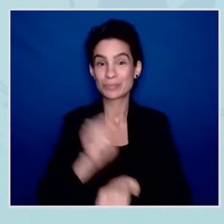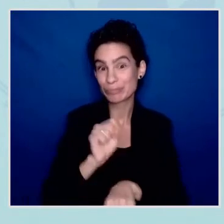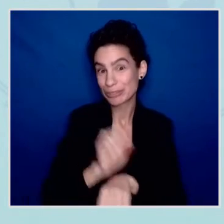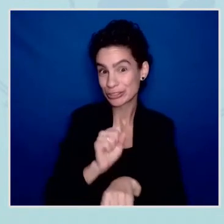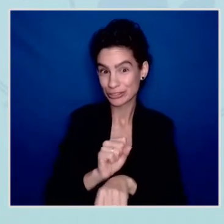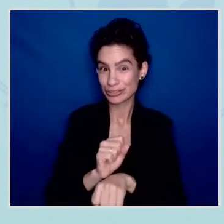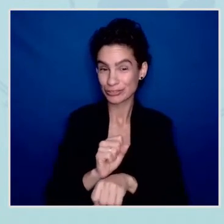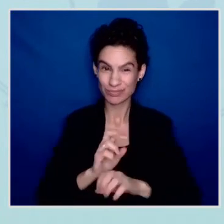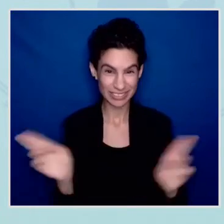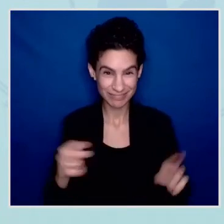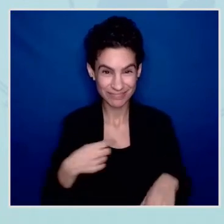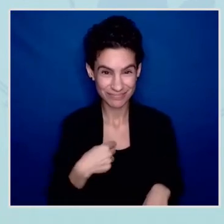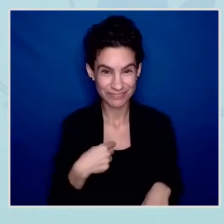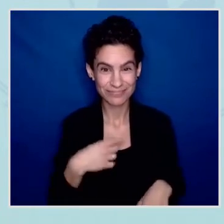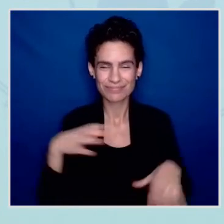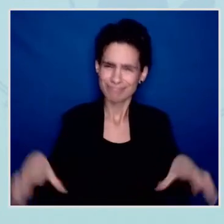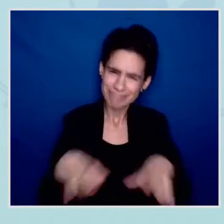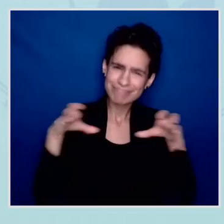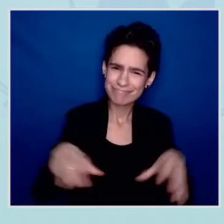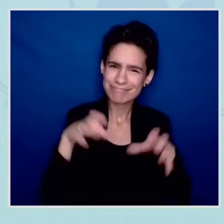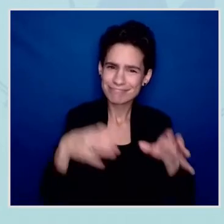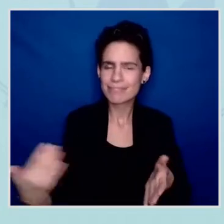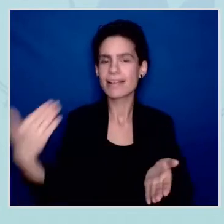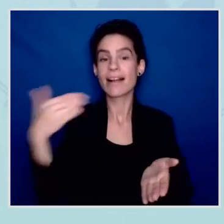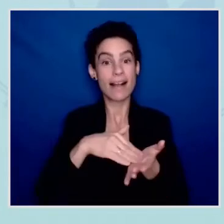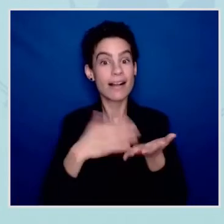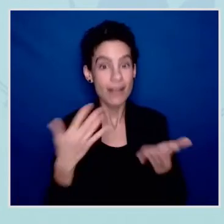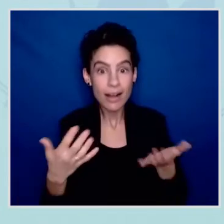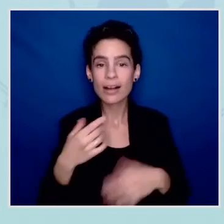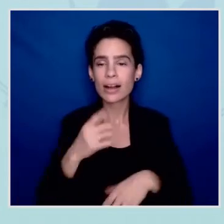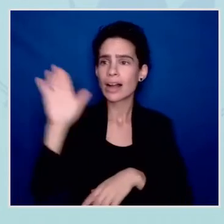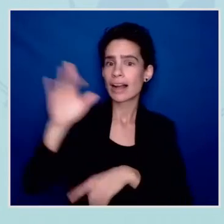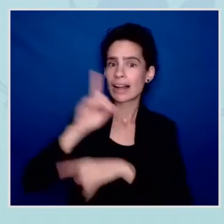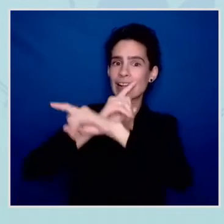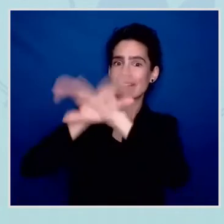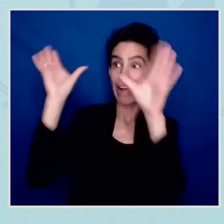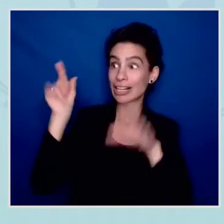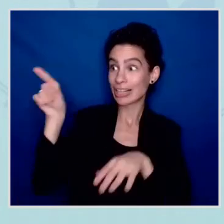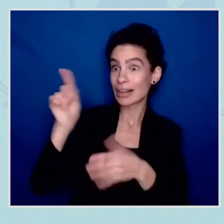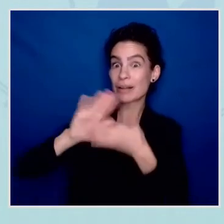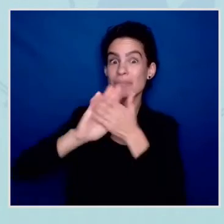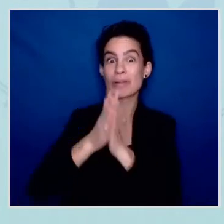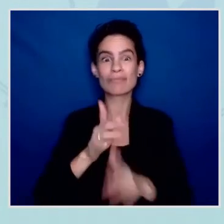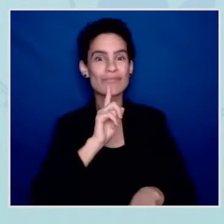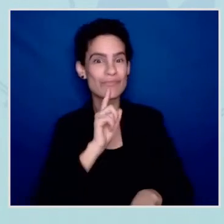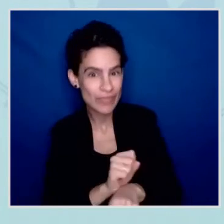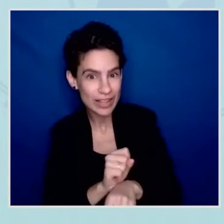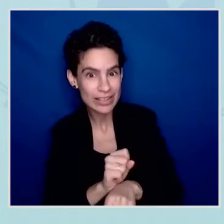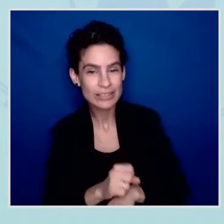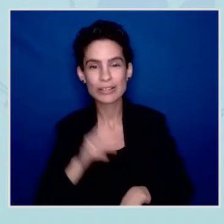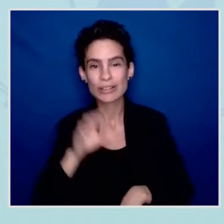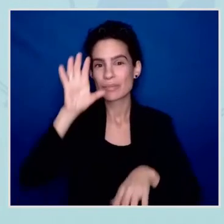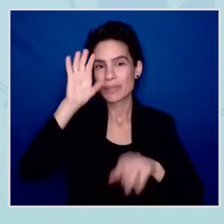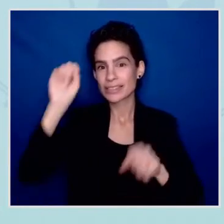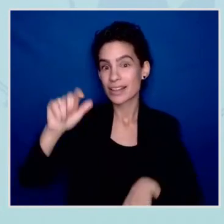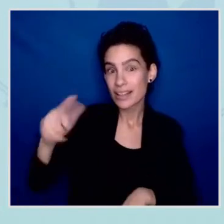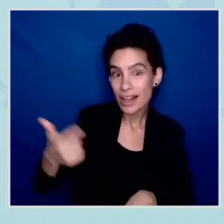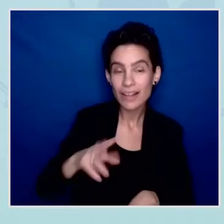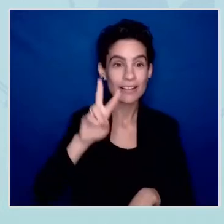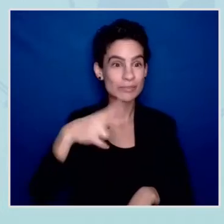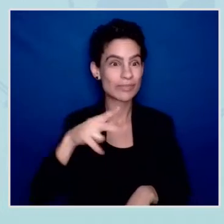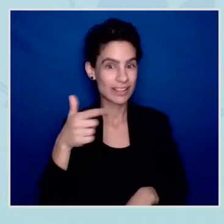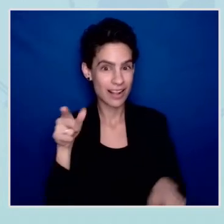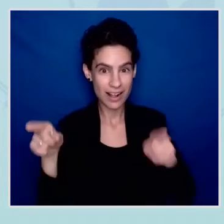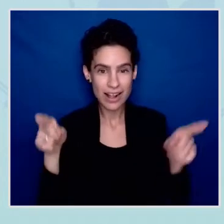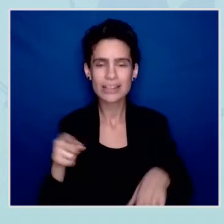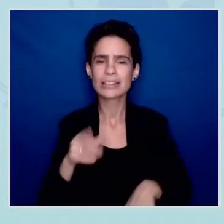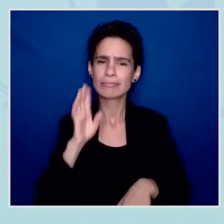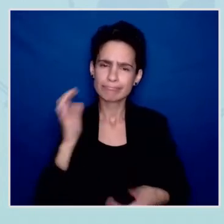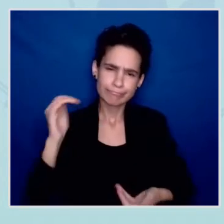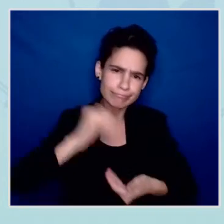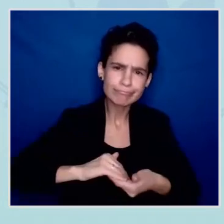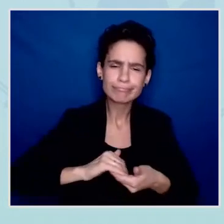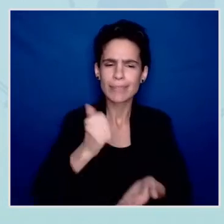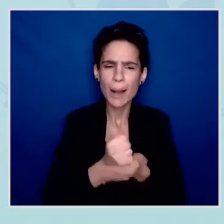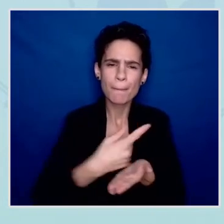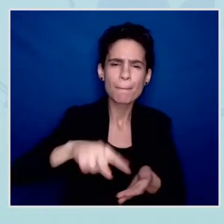AND THAT'S WHY I AM READY TO